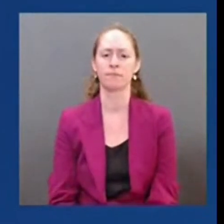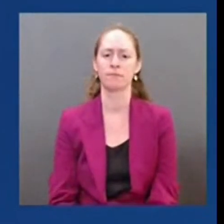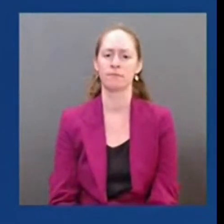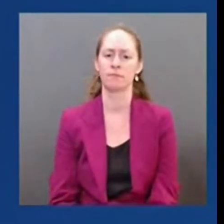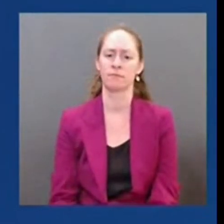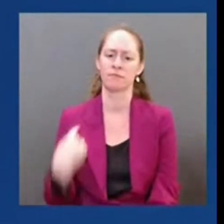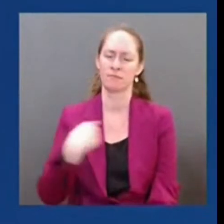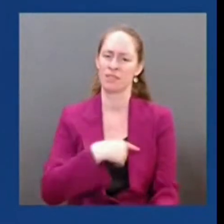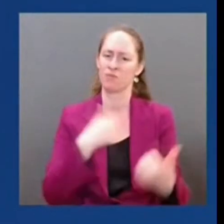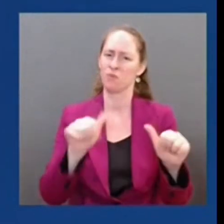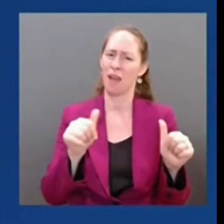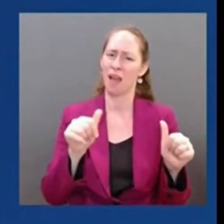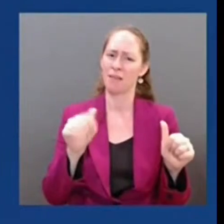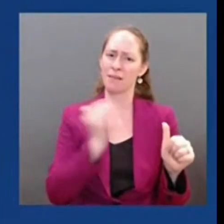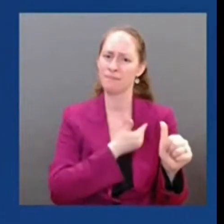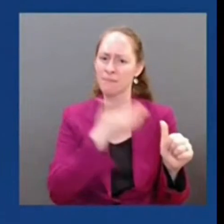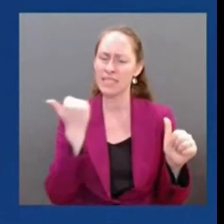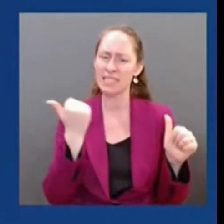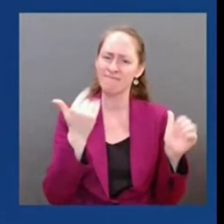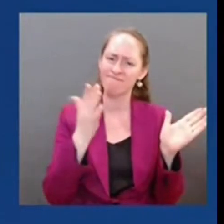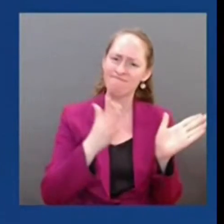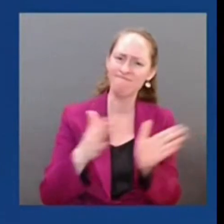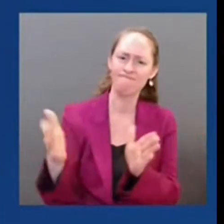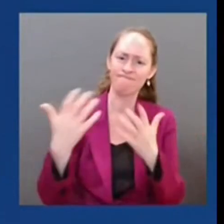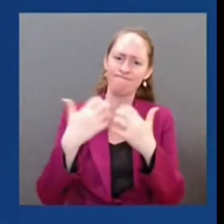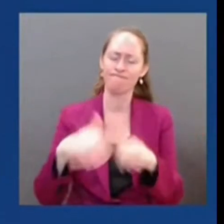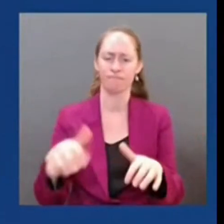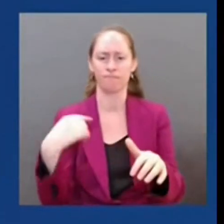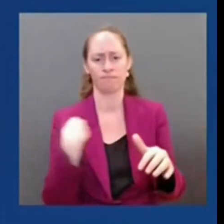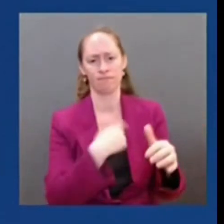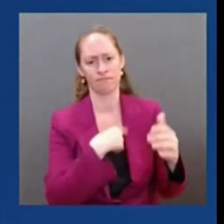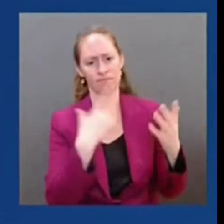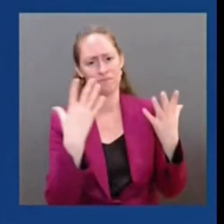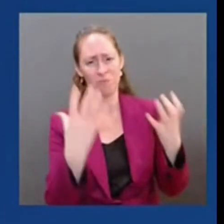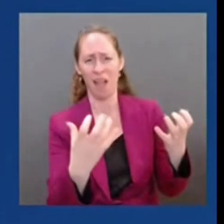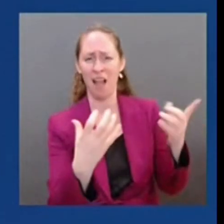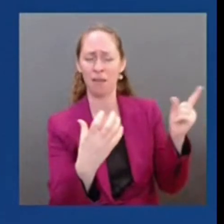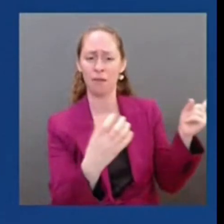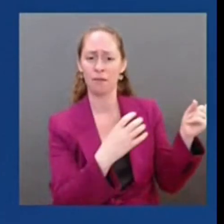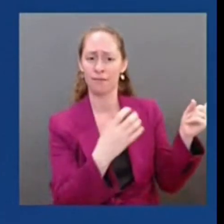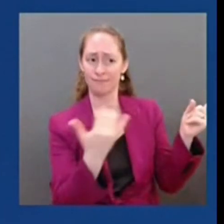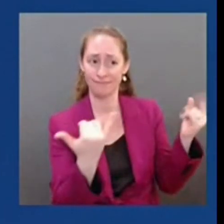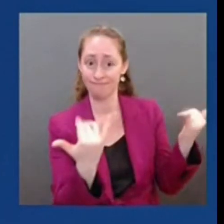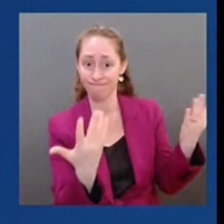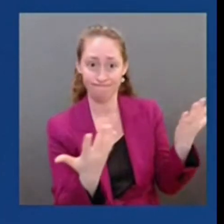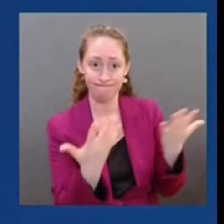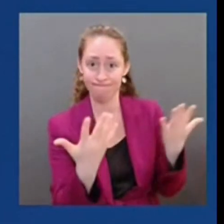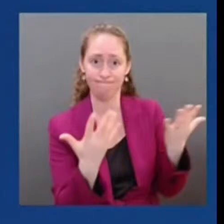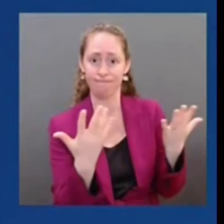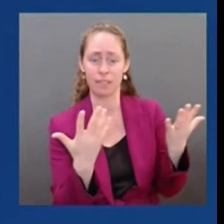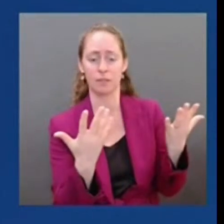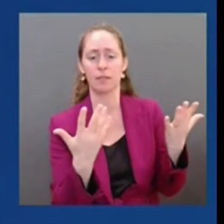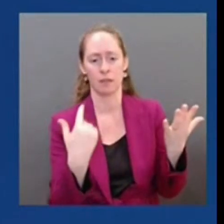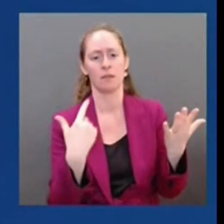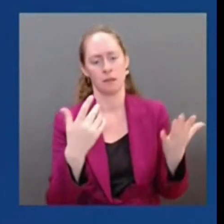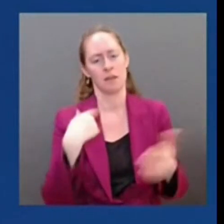AND PLANNING FOR ALL OF THEM. LOOK, I THINK AT THE END OF THE DAY, CONGRESS WORKS IN THE WAYS IT WORKS.